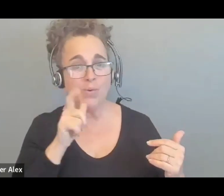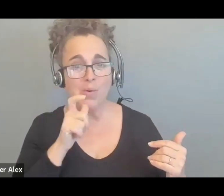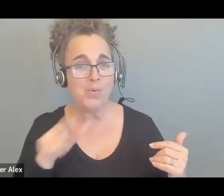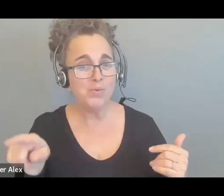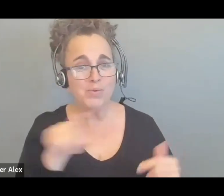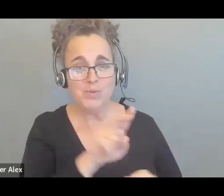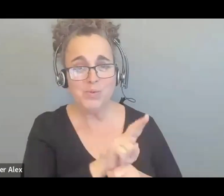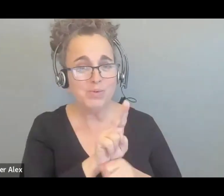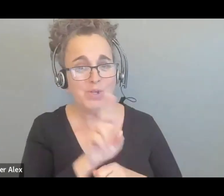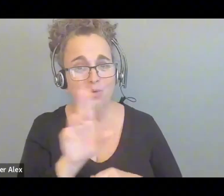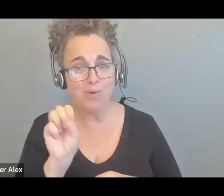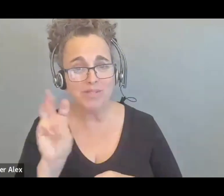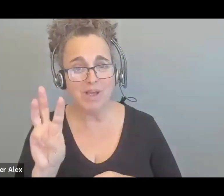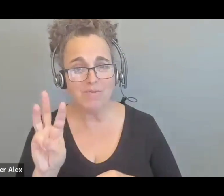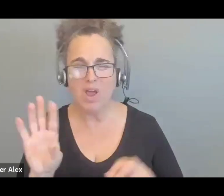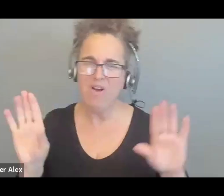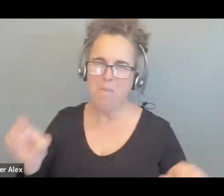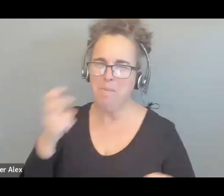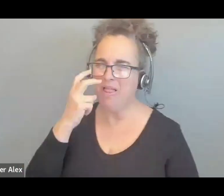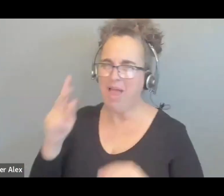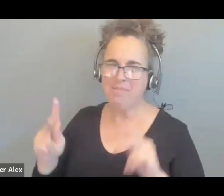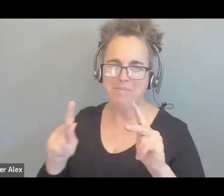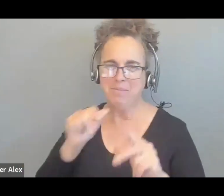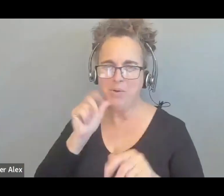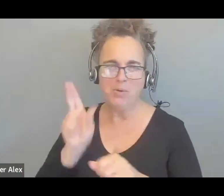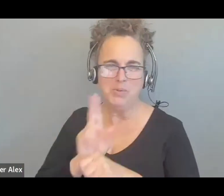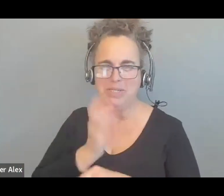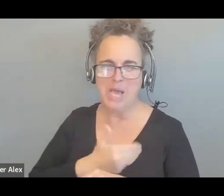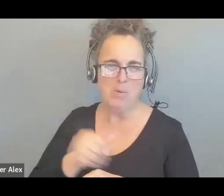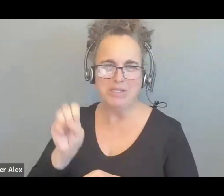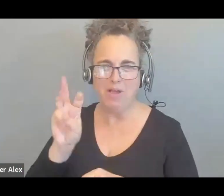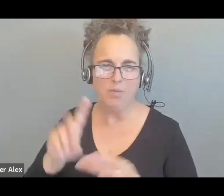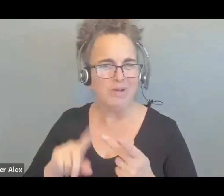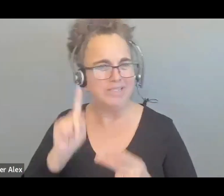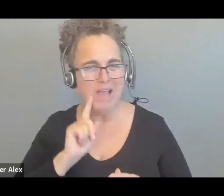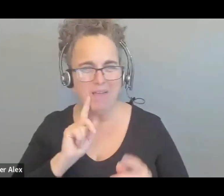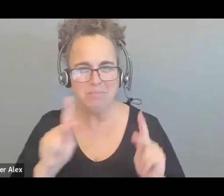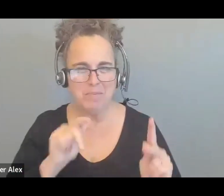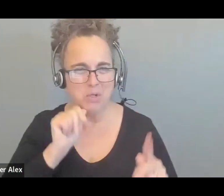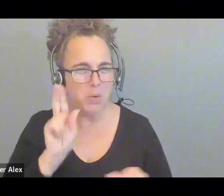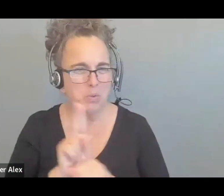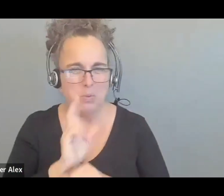Because they'll say, oh, blind people don't use our software. Deaf people aren't using our software.